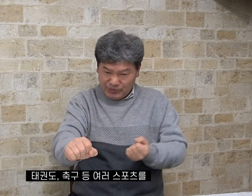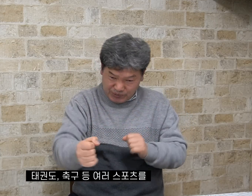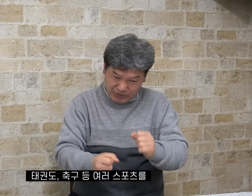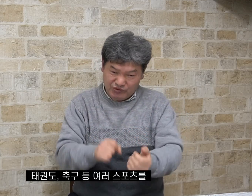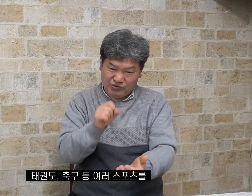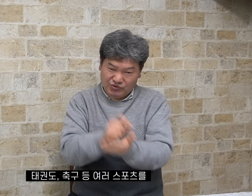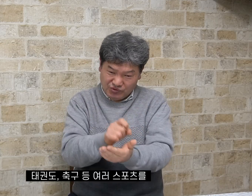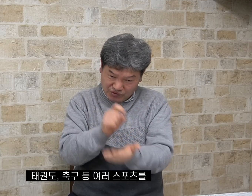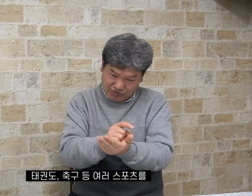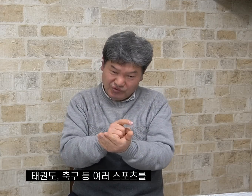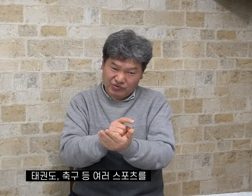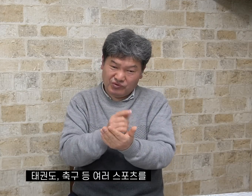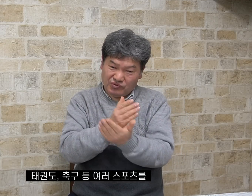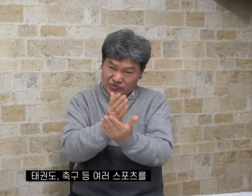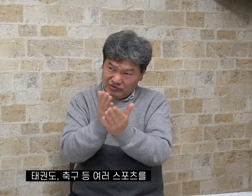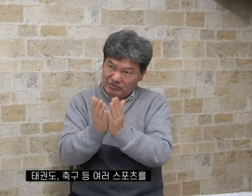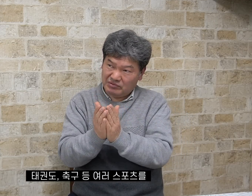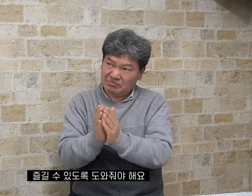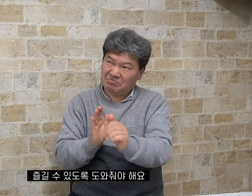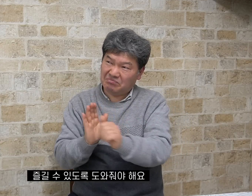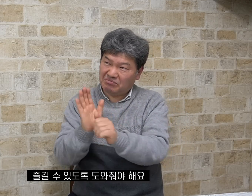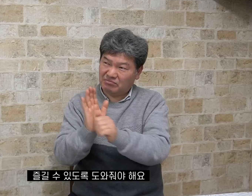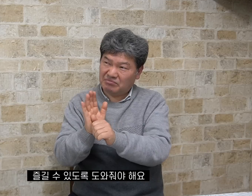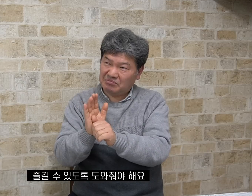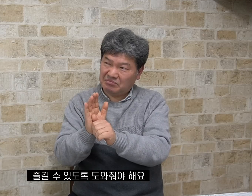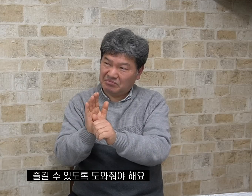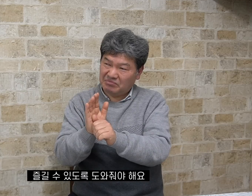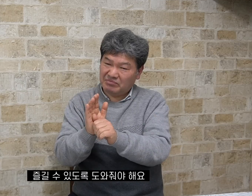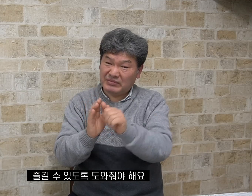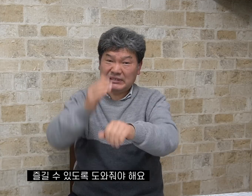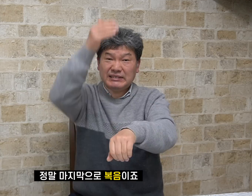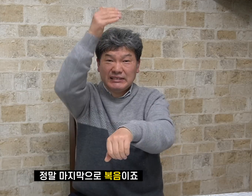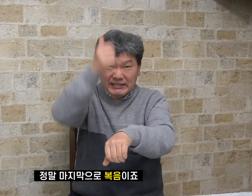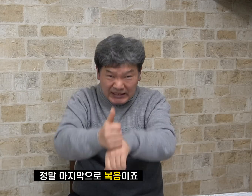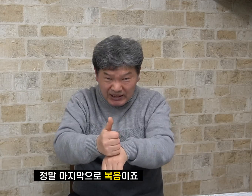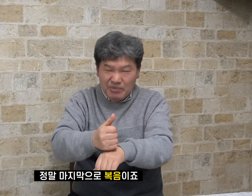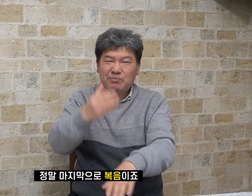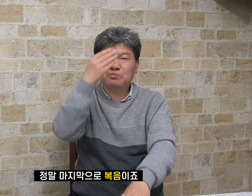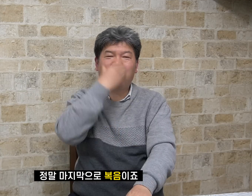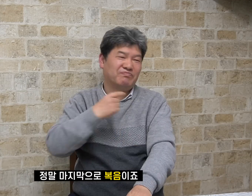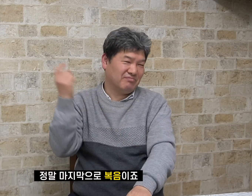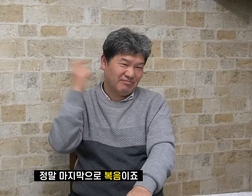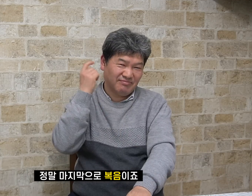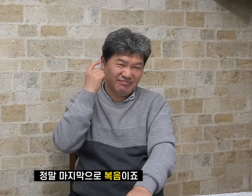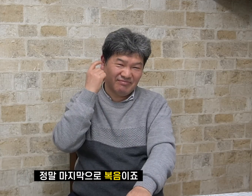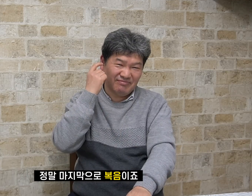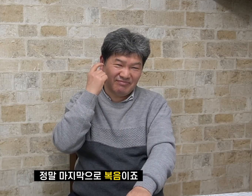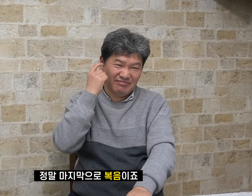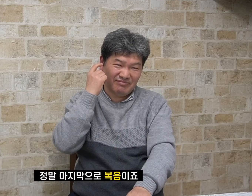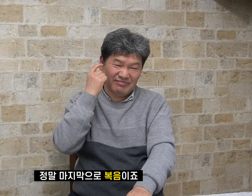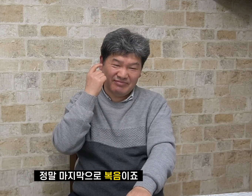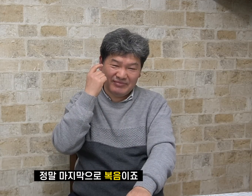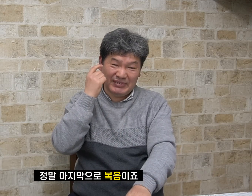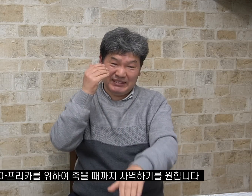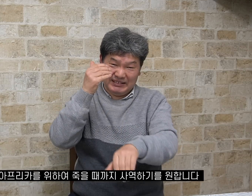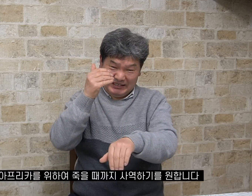We need to help people enjoy various sports such as Taekwondo and soccer. Finally, the gospel.